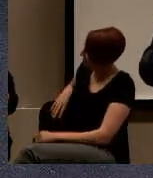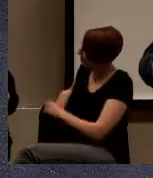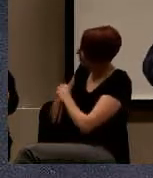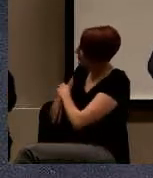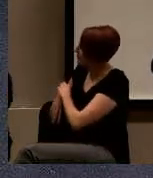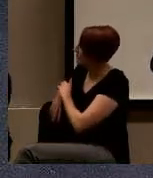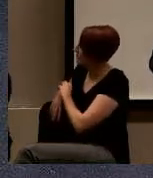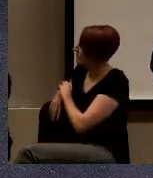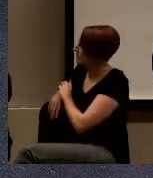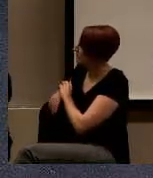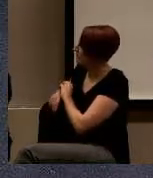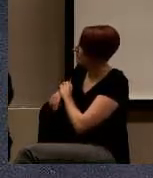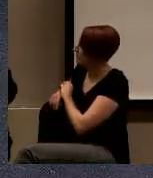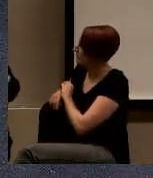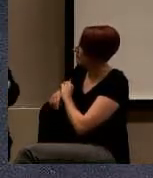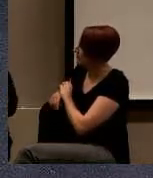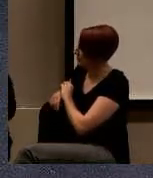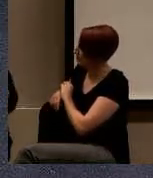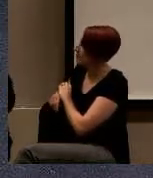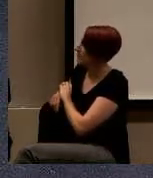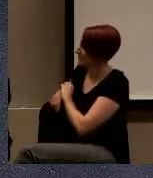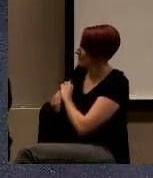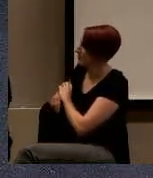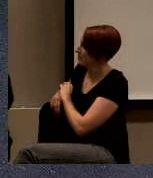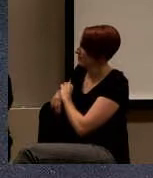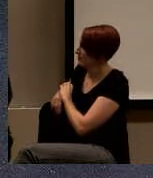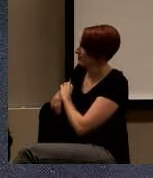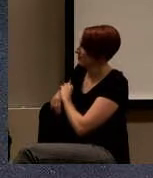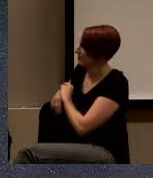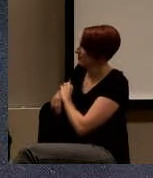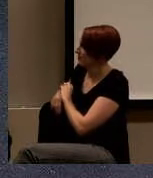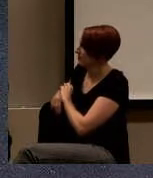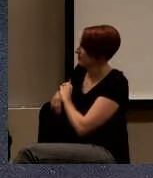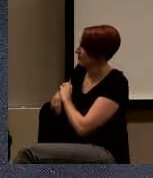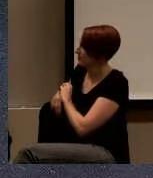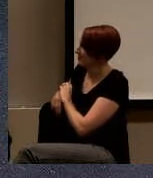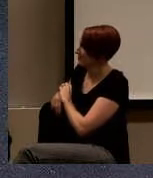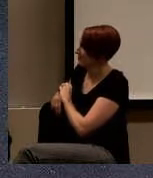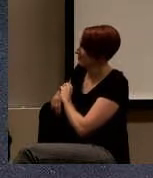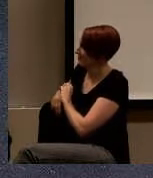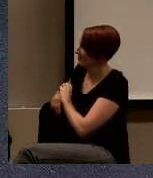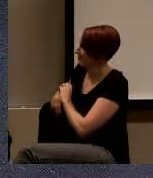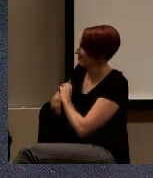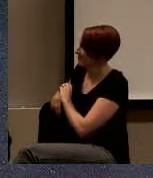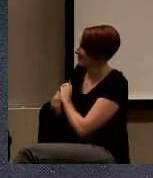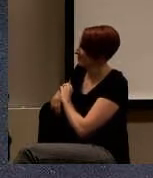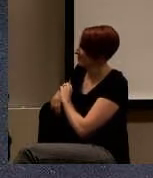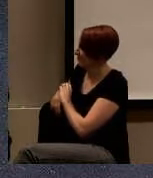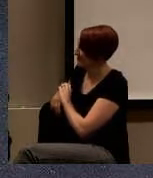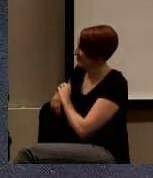heavy machinery when on these medications. We don't think of a vehicle as heavy machinery, but it really is.